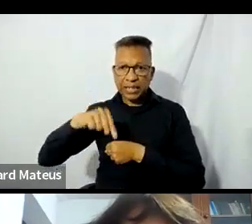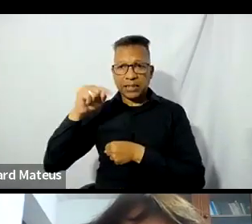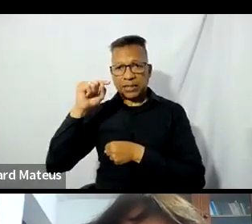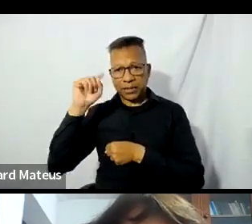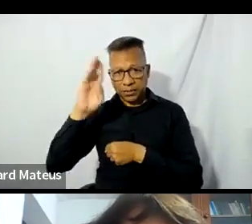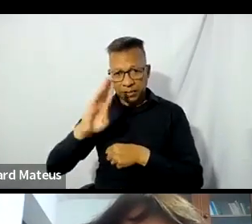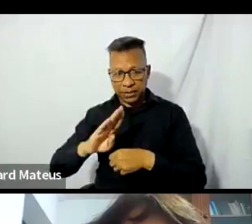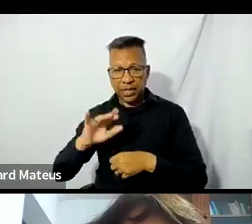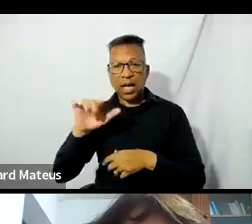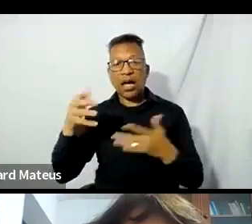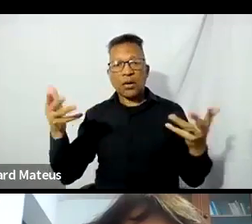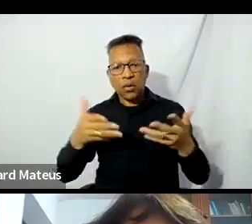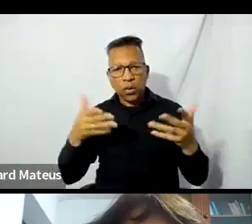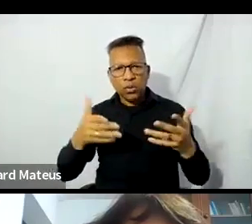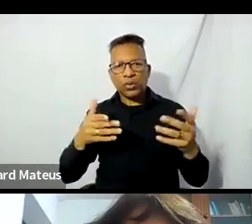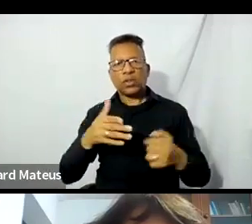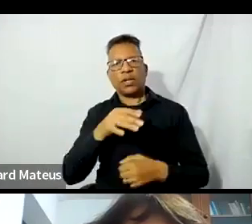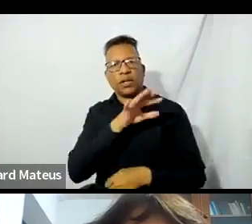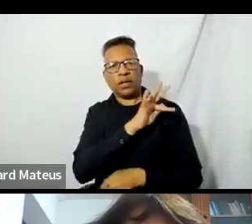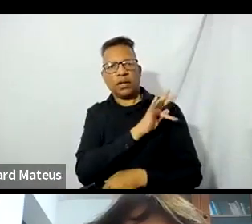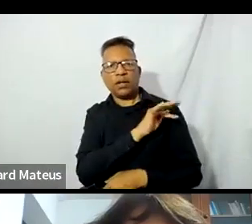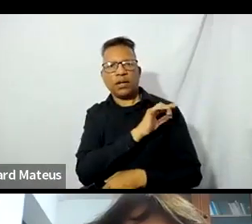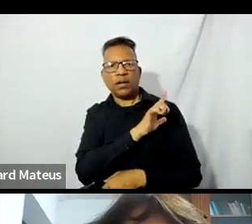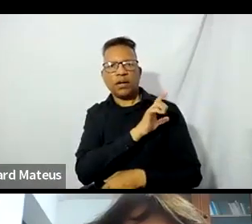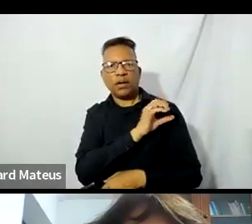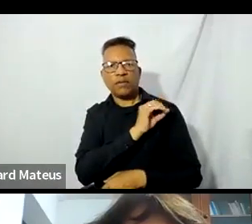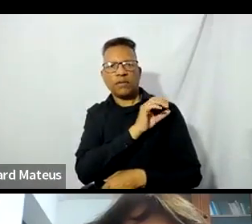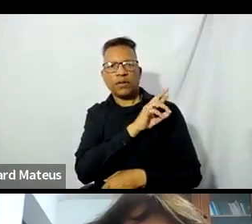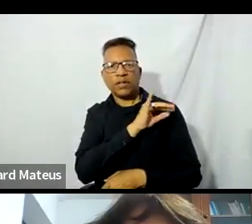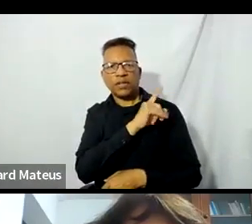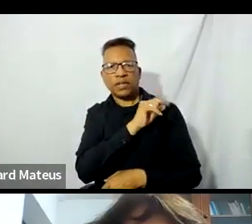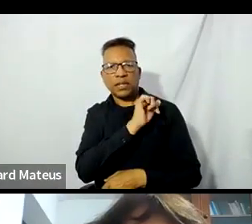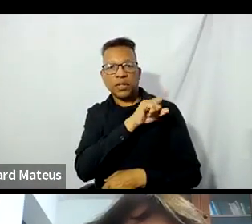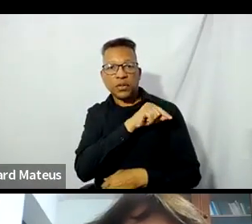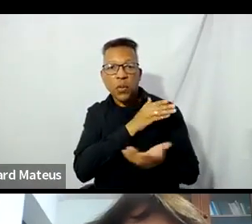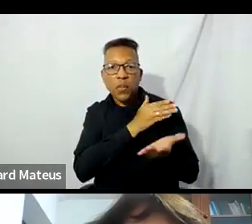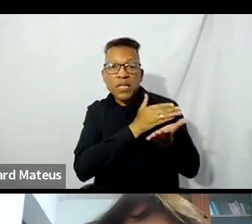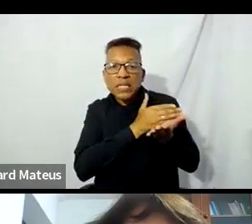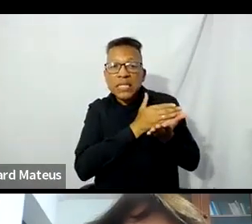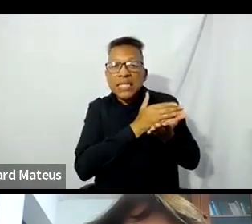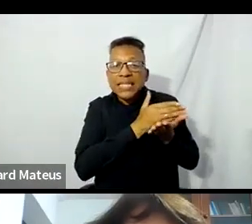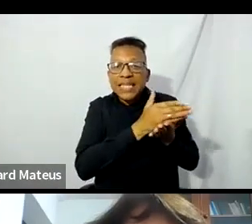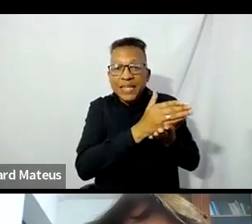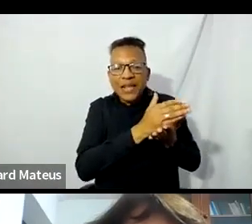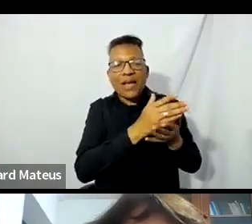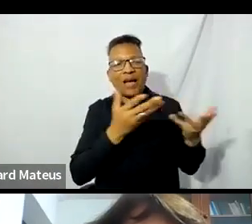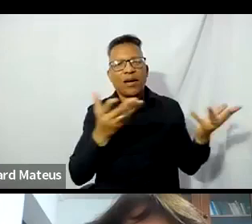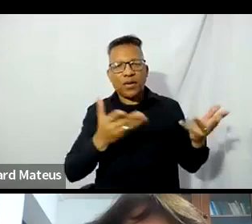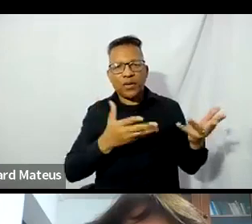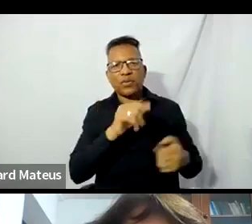But right now alright, So right now i'm in Florida, and I had started all over again, started all over again, and i'm a high school